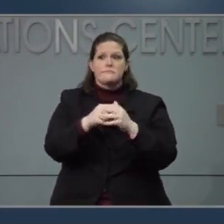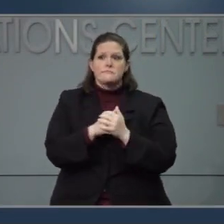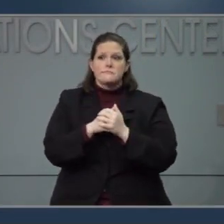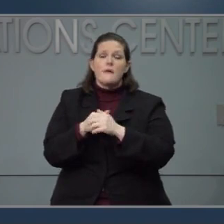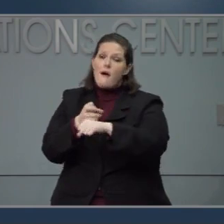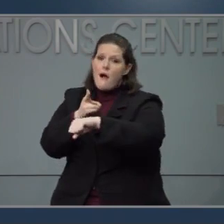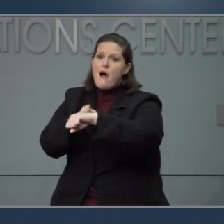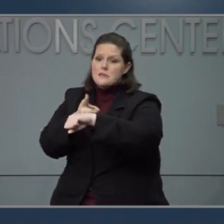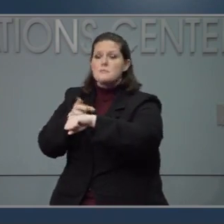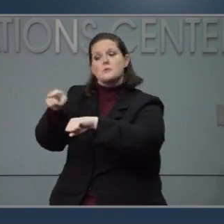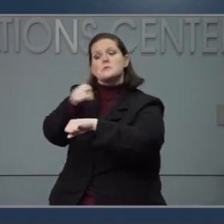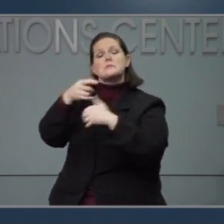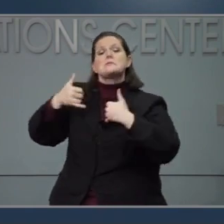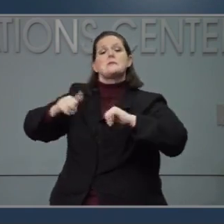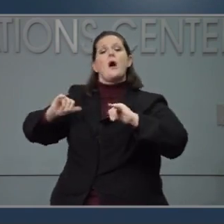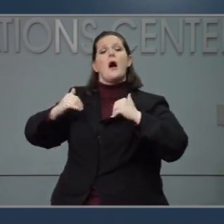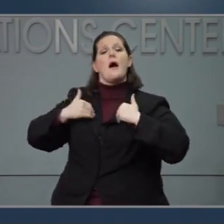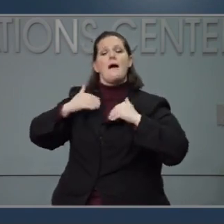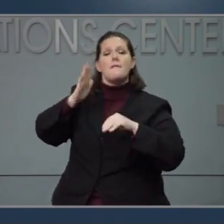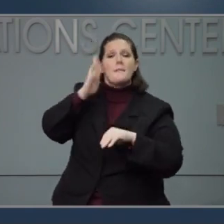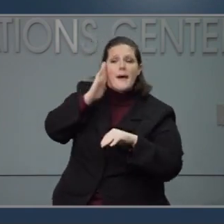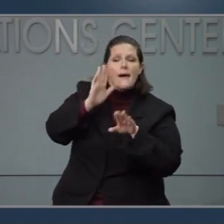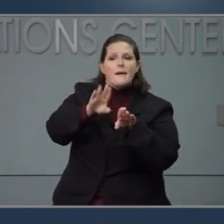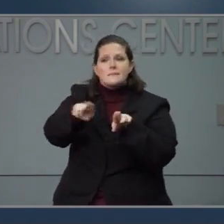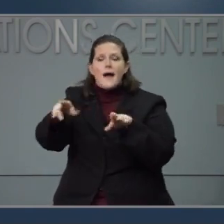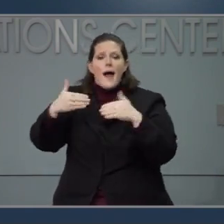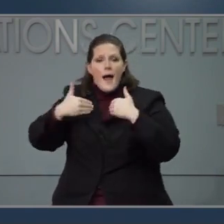OUR PERCENT TESTED POSITIVE CONTINUES TO CLIMB.